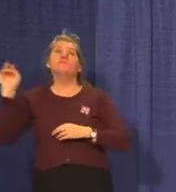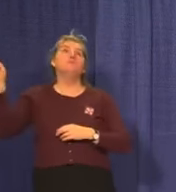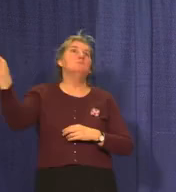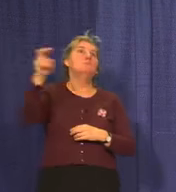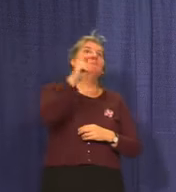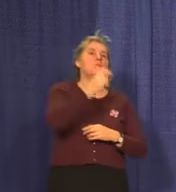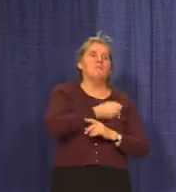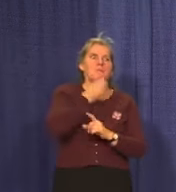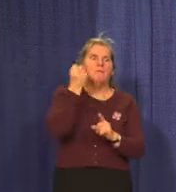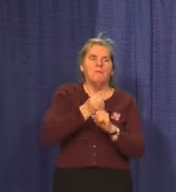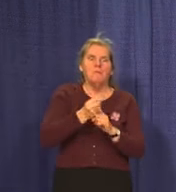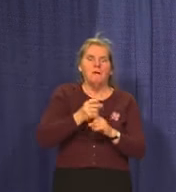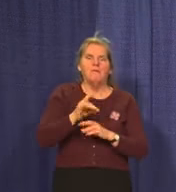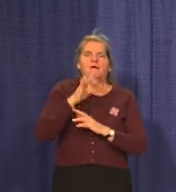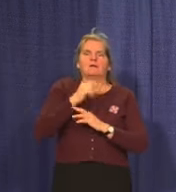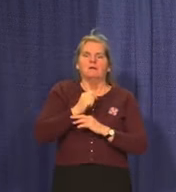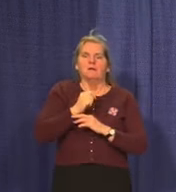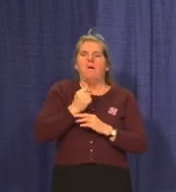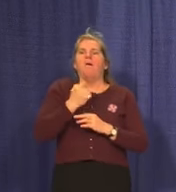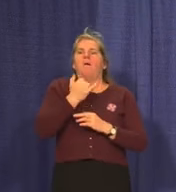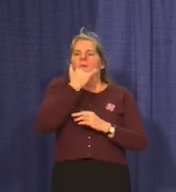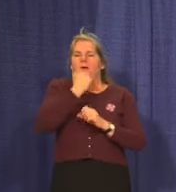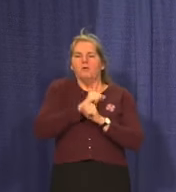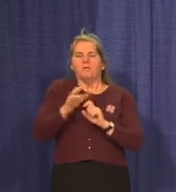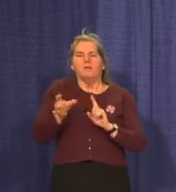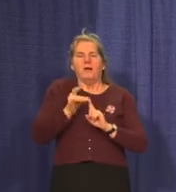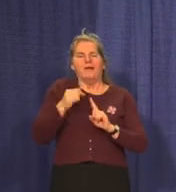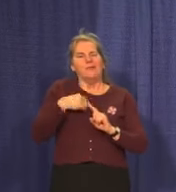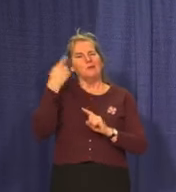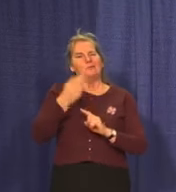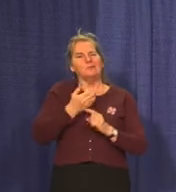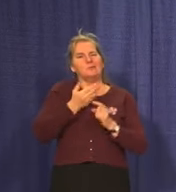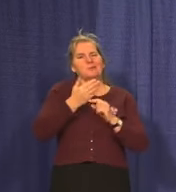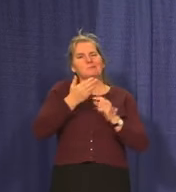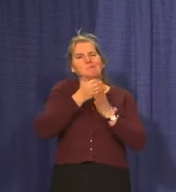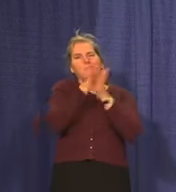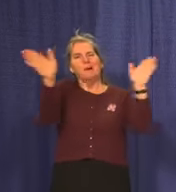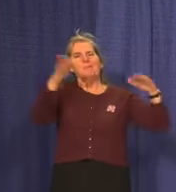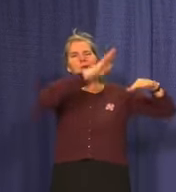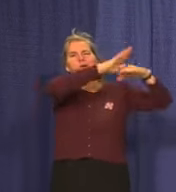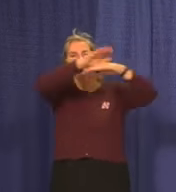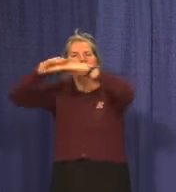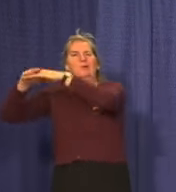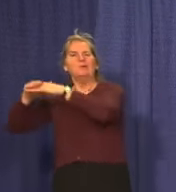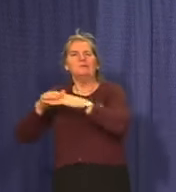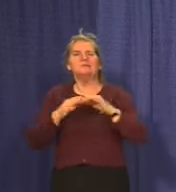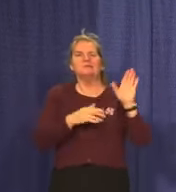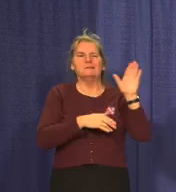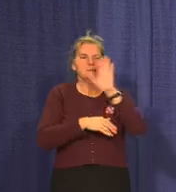NOTIFICATIONS IN DETAIL, BUT THEY ARE AS POSTED YESTERDAY AND